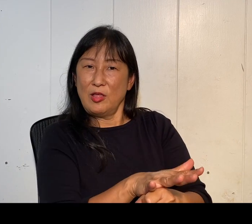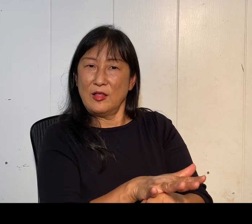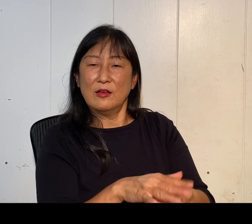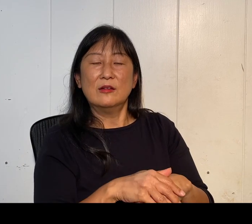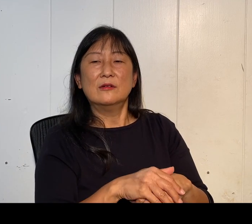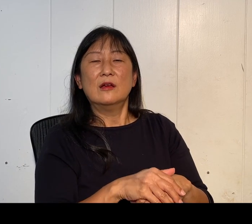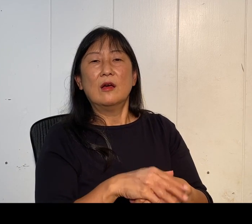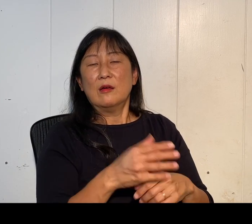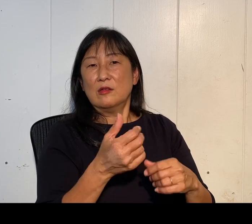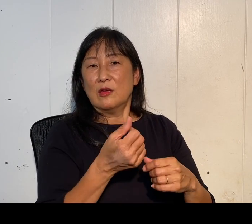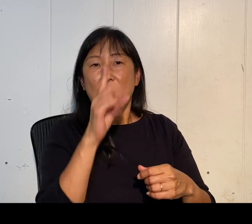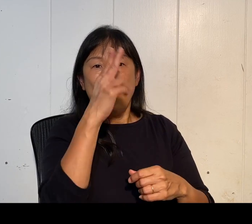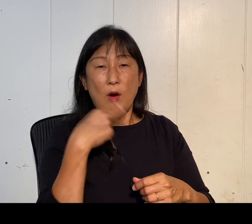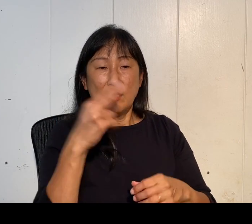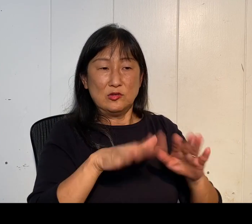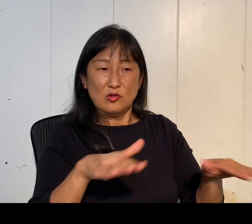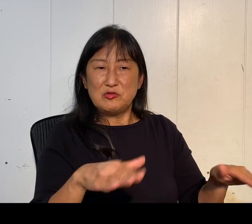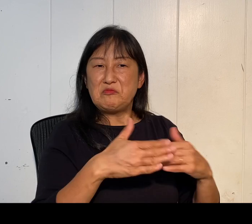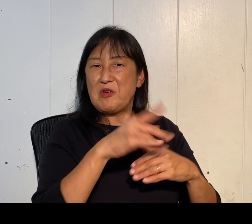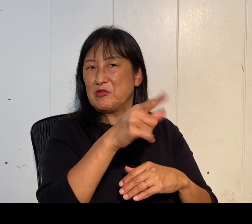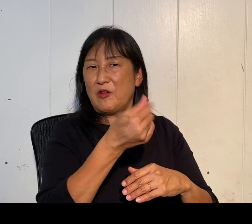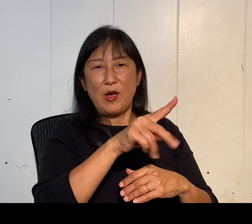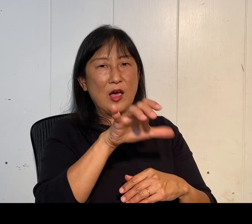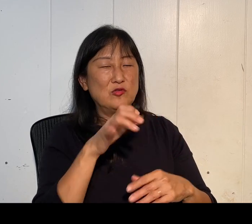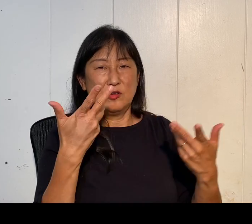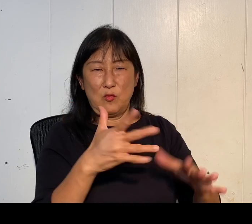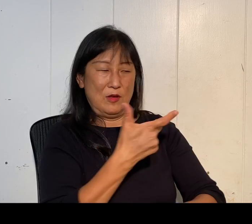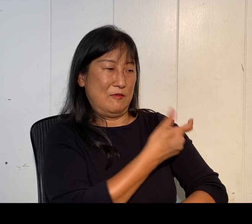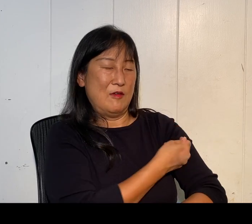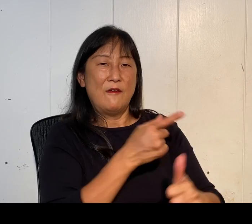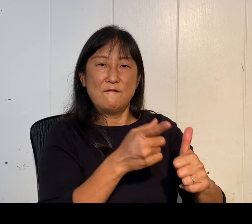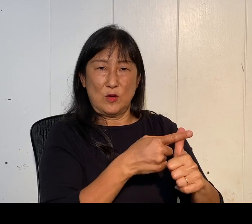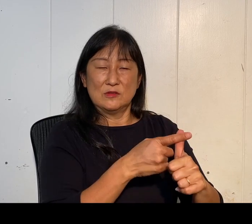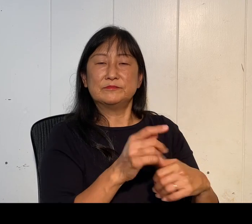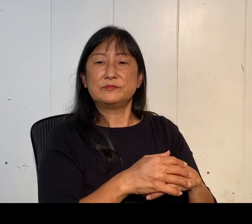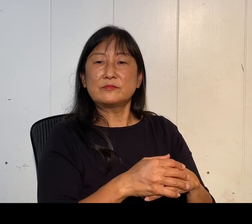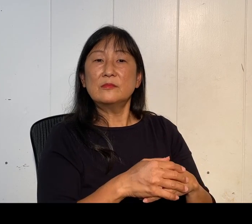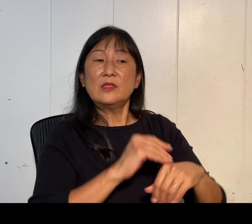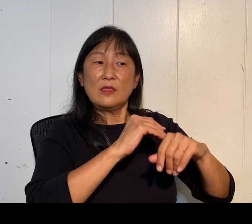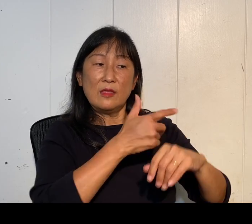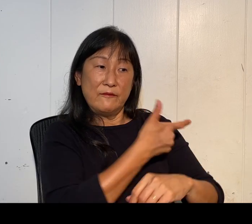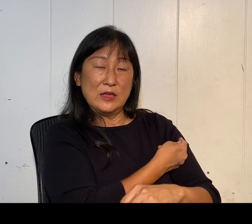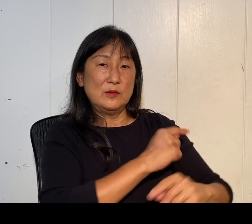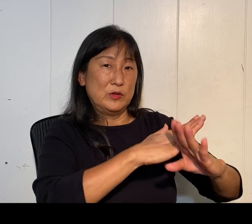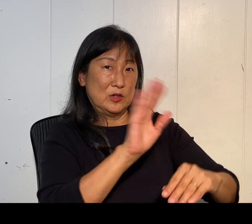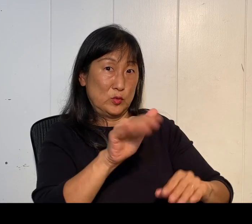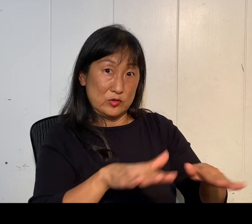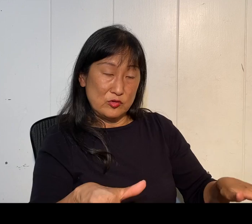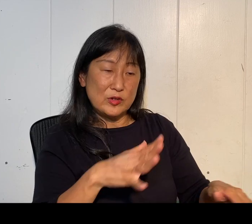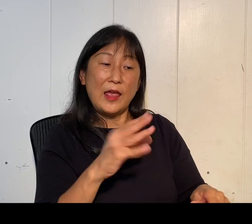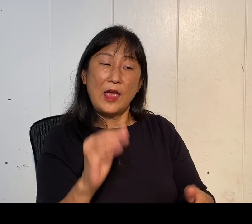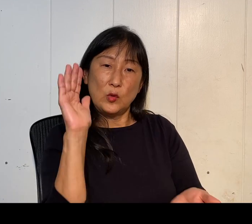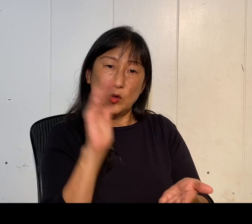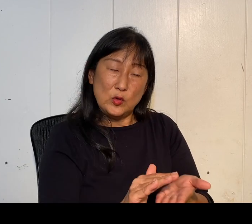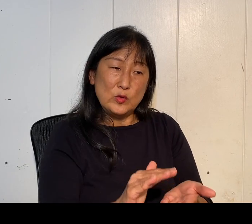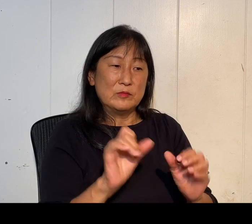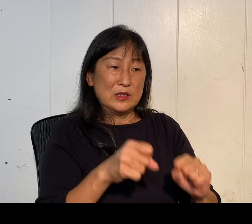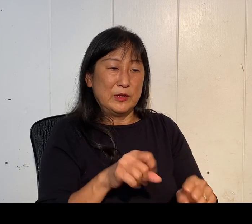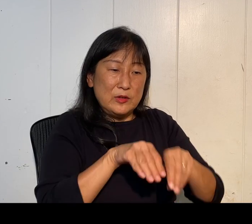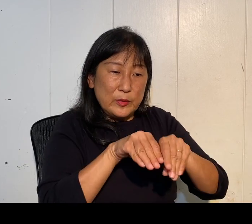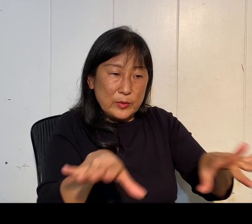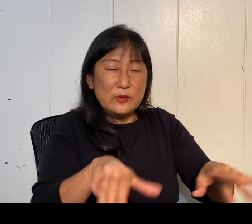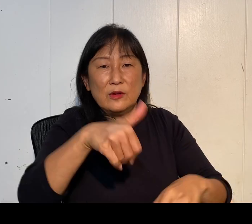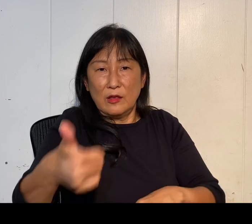Hundreds of Kauai keiki have already received their first dose of the Pfizer pediatric vaccine. The vaccine protects your child and reduces the likelihood they’ll transmit the virus to family and